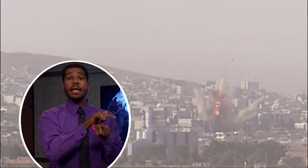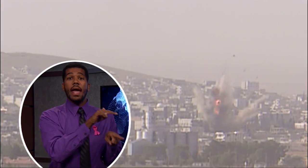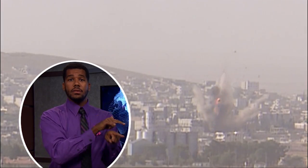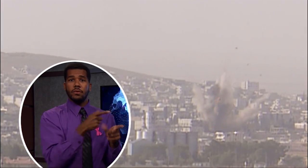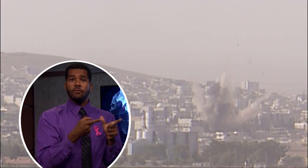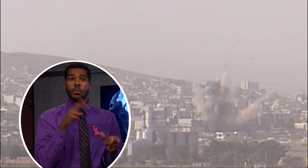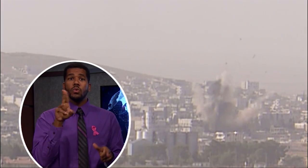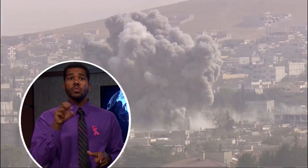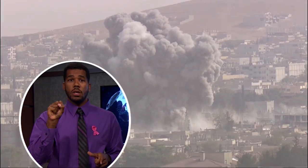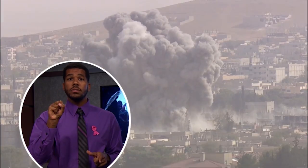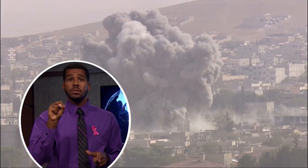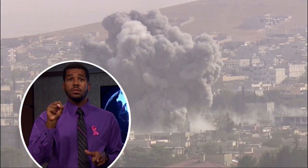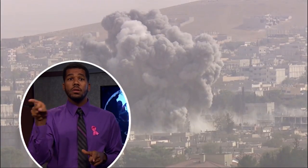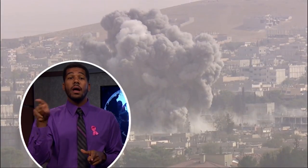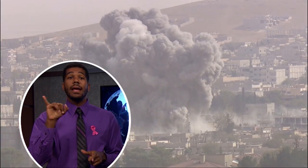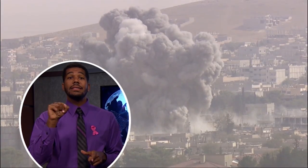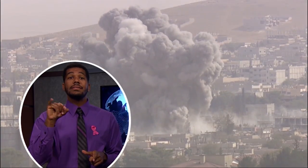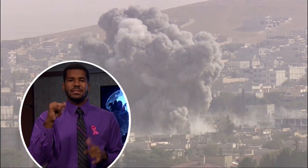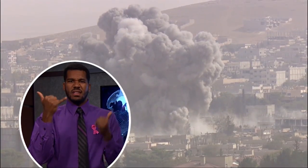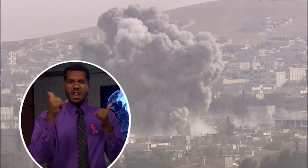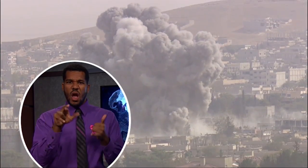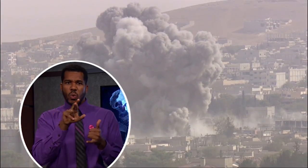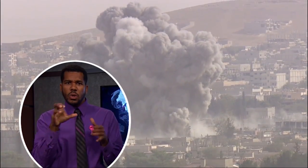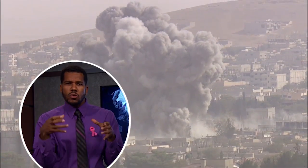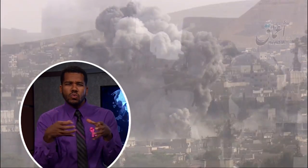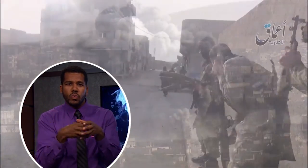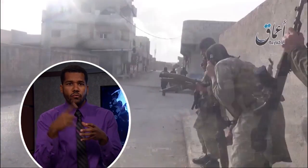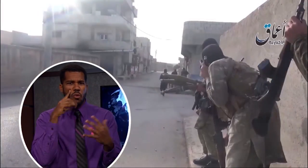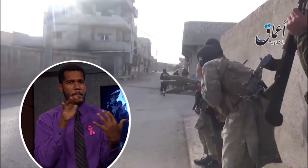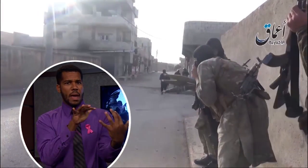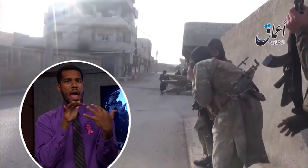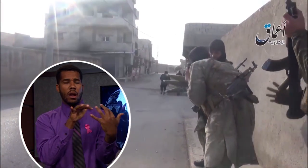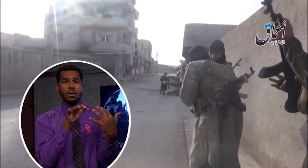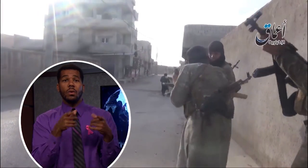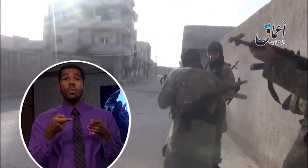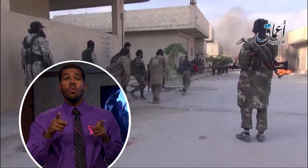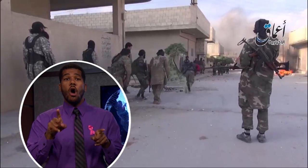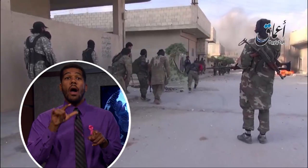will have a new cache of weapons. Even with air attacks from the U.S. ISIS is regrouping